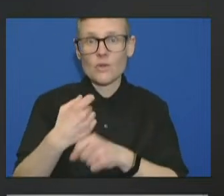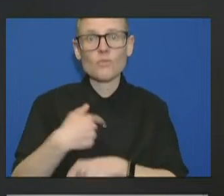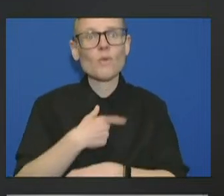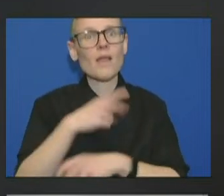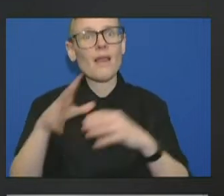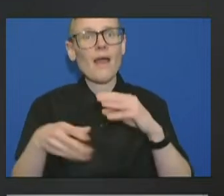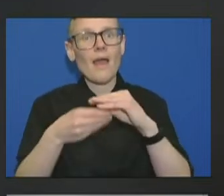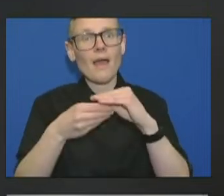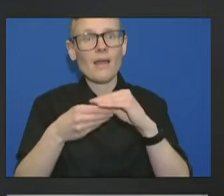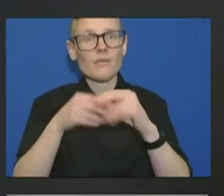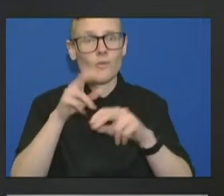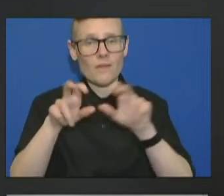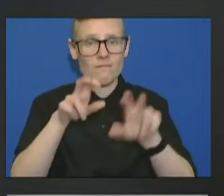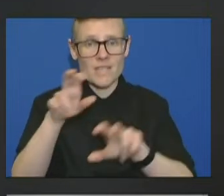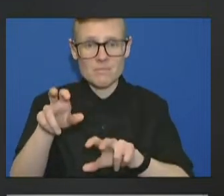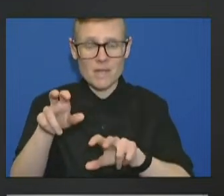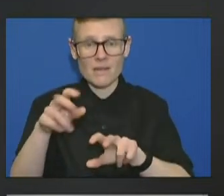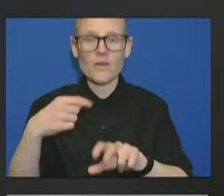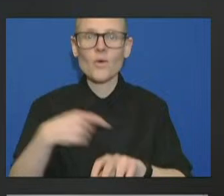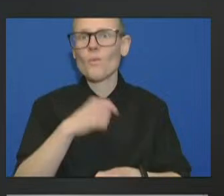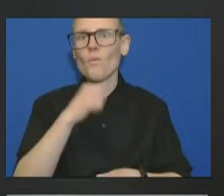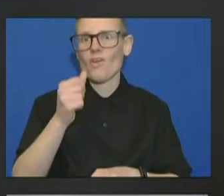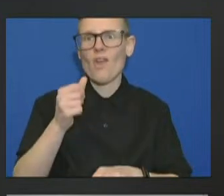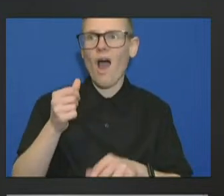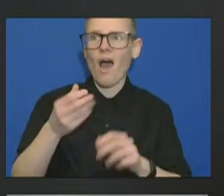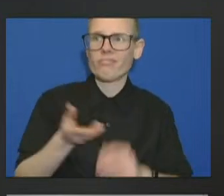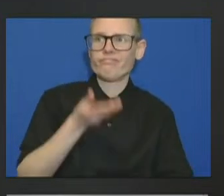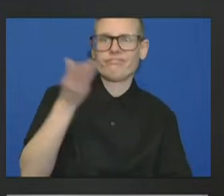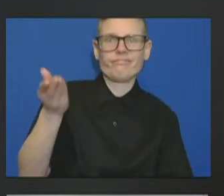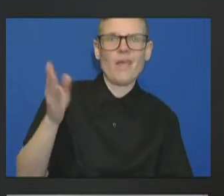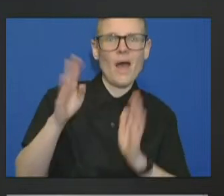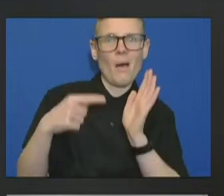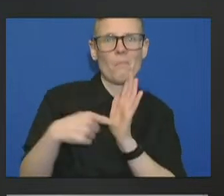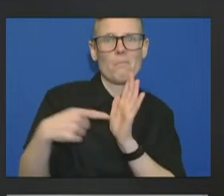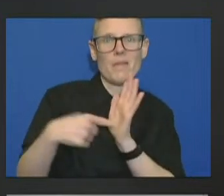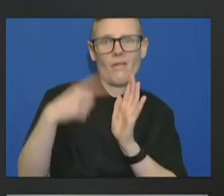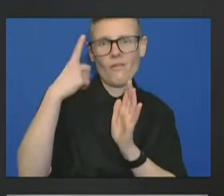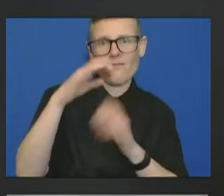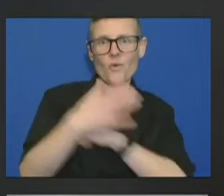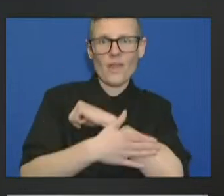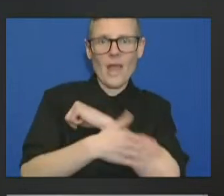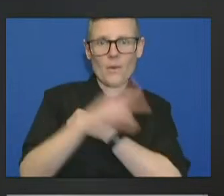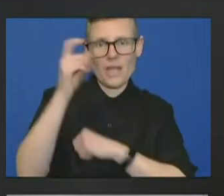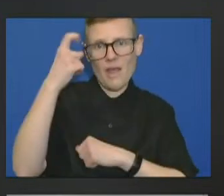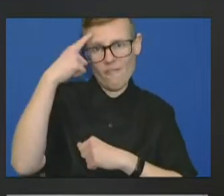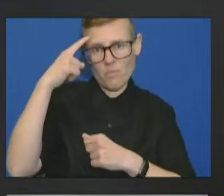investment so that over years we can add to this investment over time, and that we're not